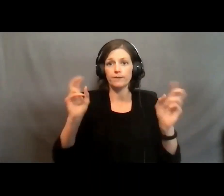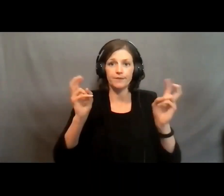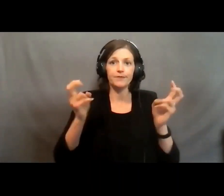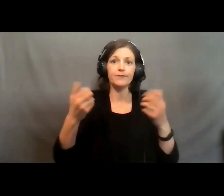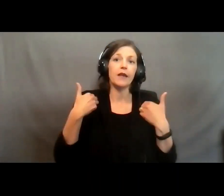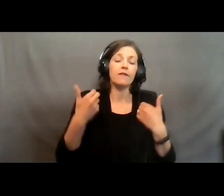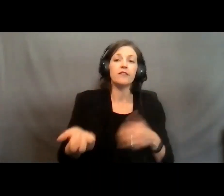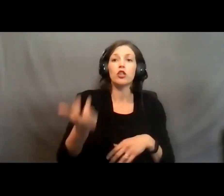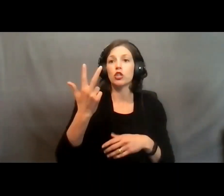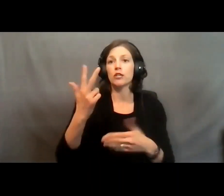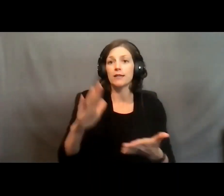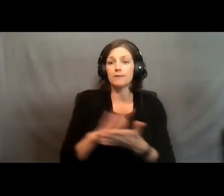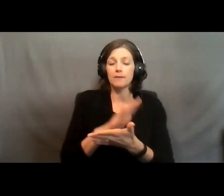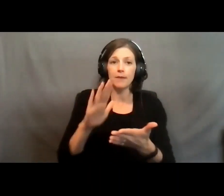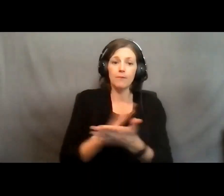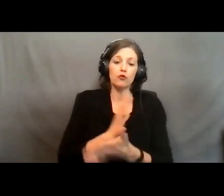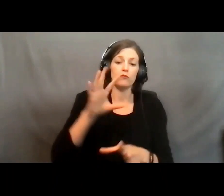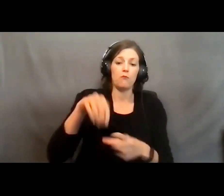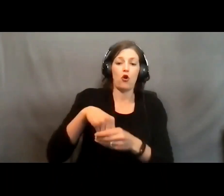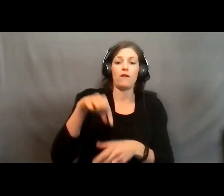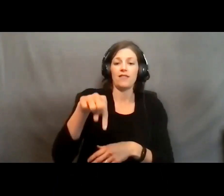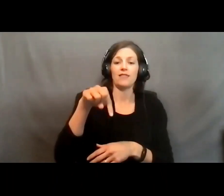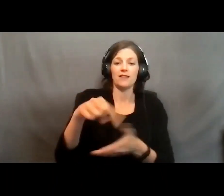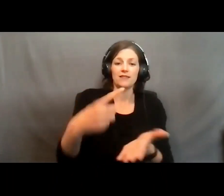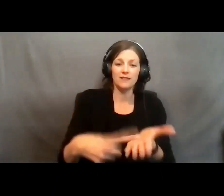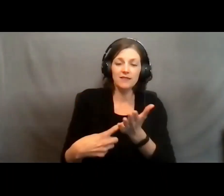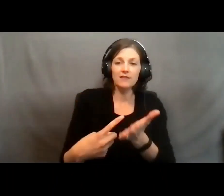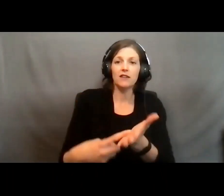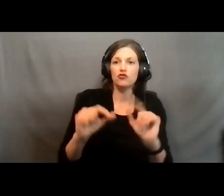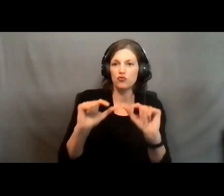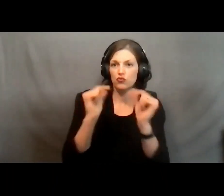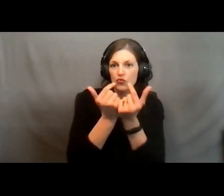papers that are part of this discussion group 13:39:32 , or we have a maximum of five,